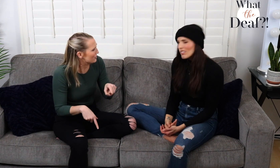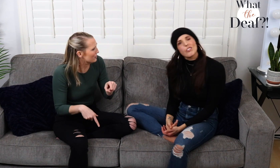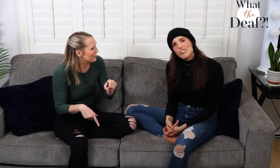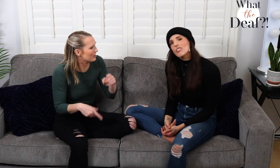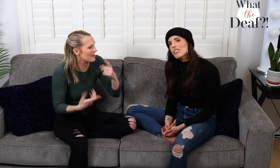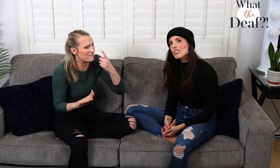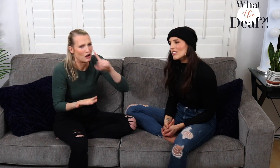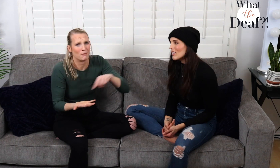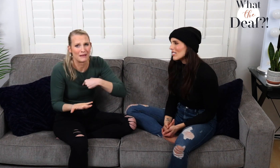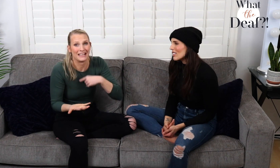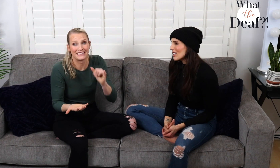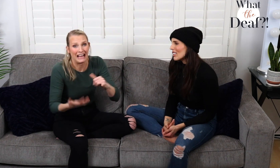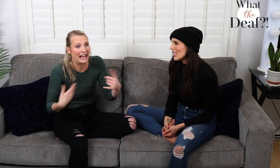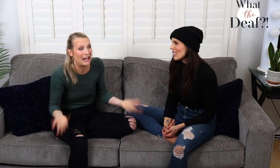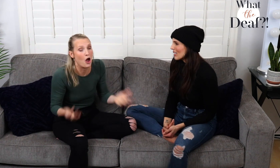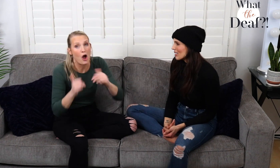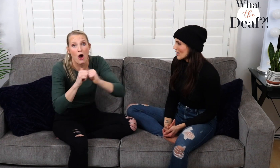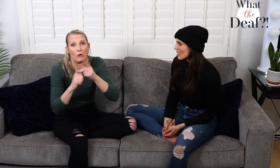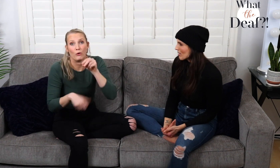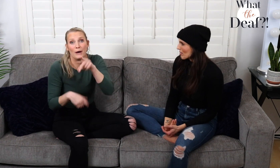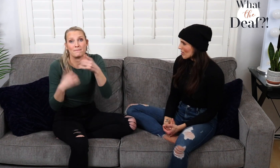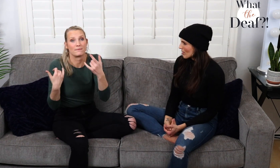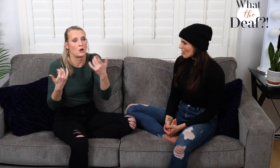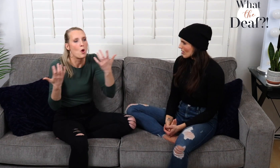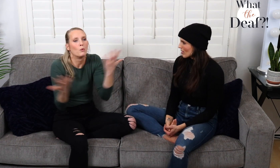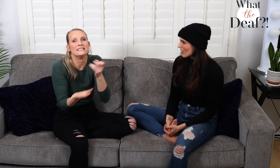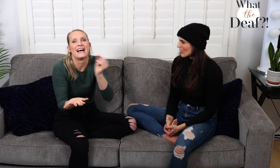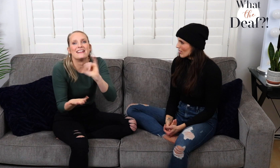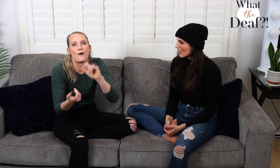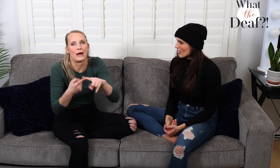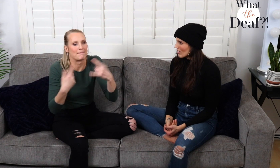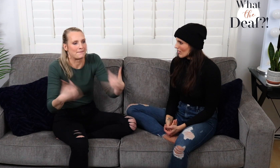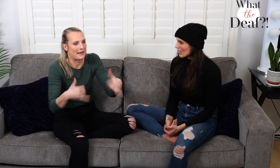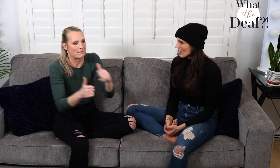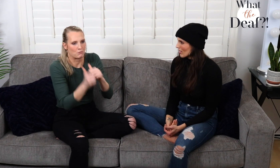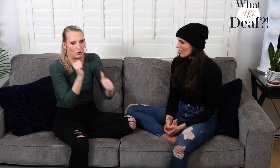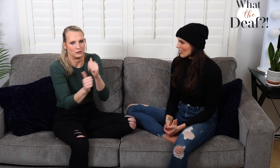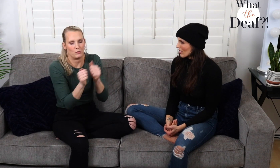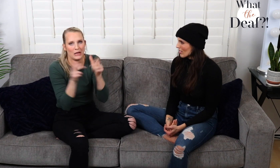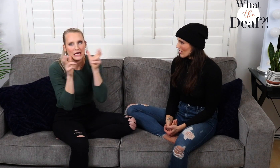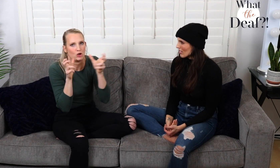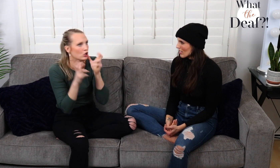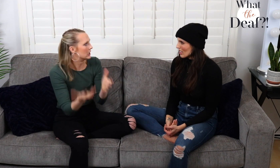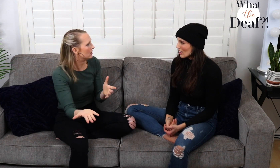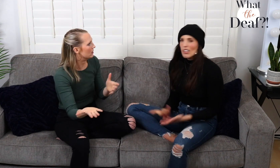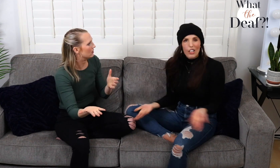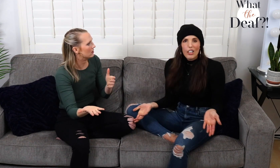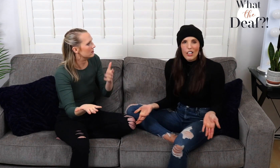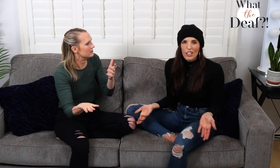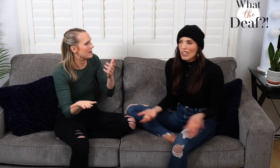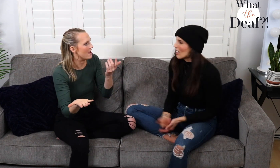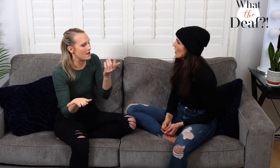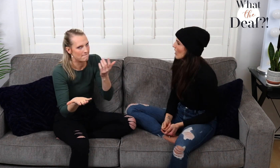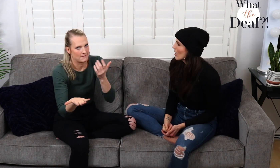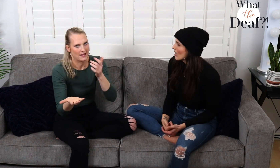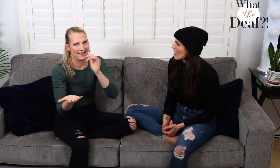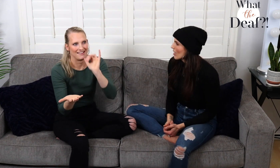directly answer your question... For me it's like asking you what it's like for you to play sports with your hearing, and you're probably